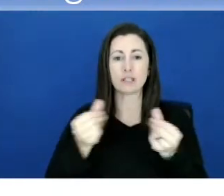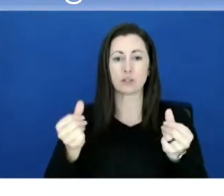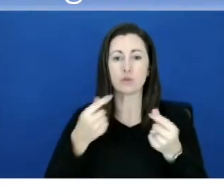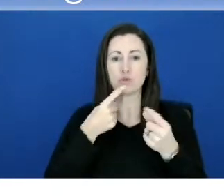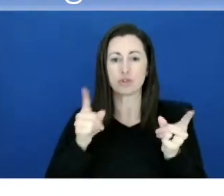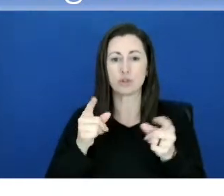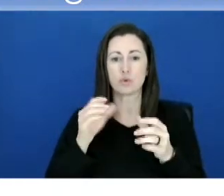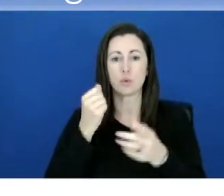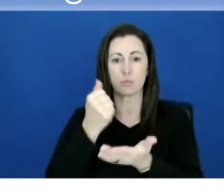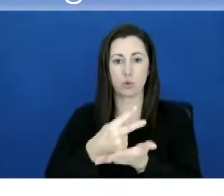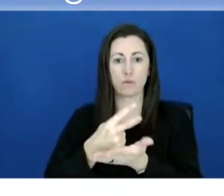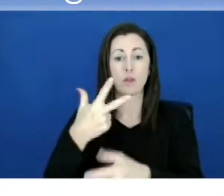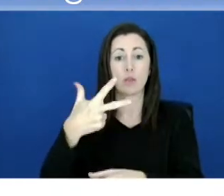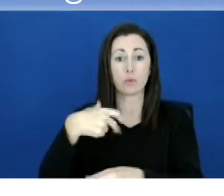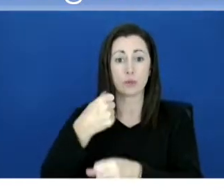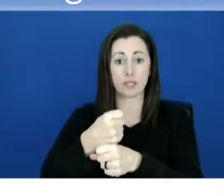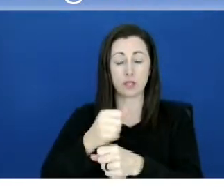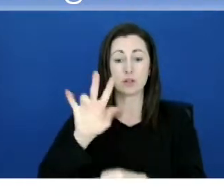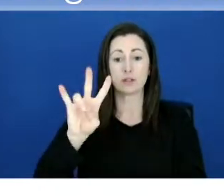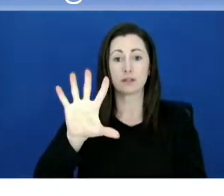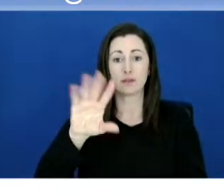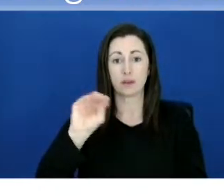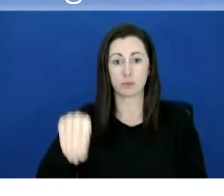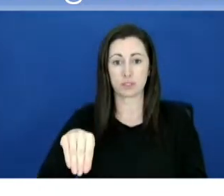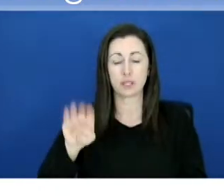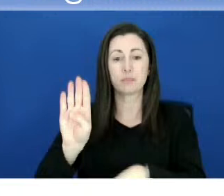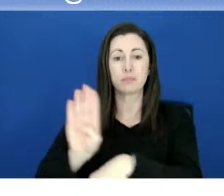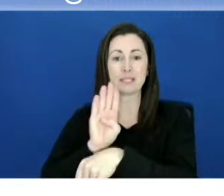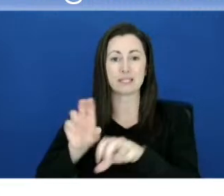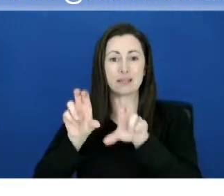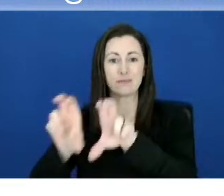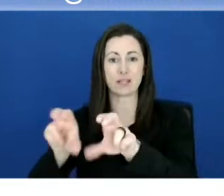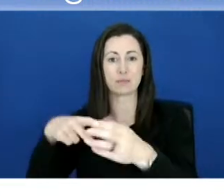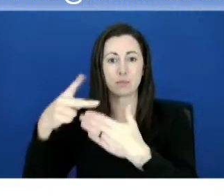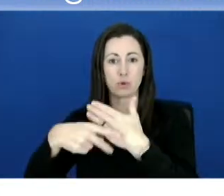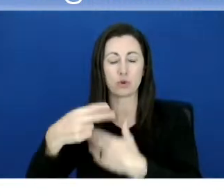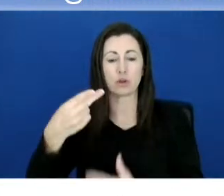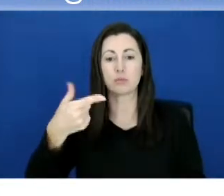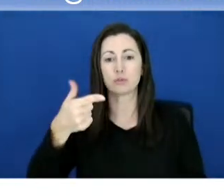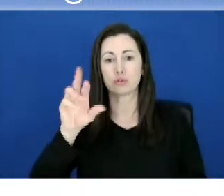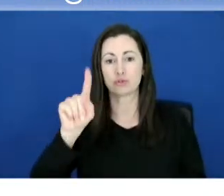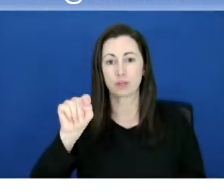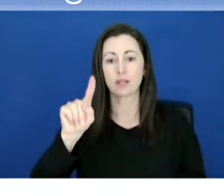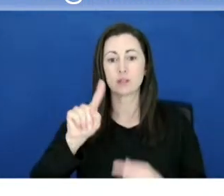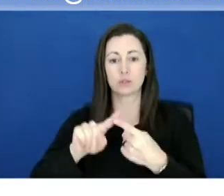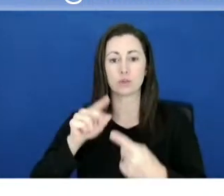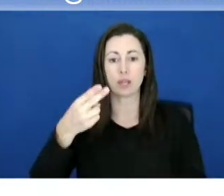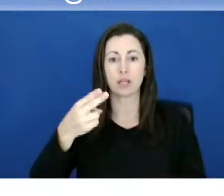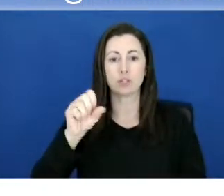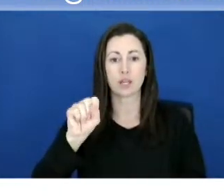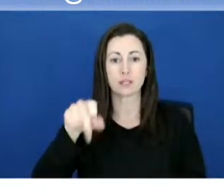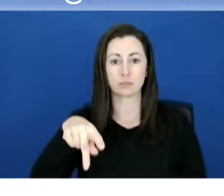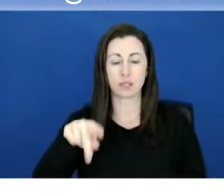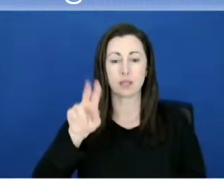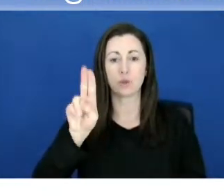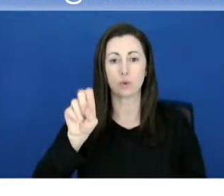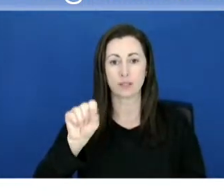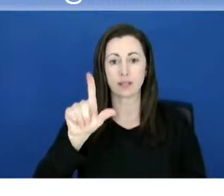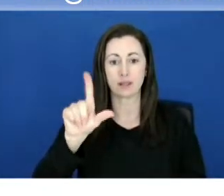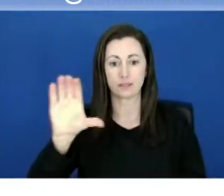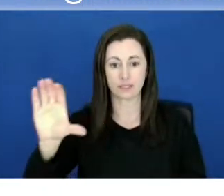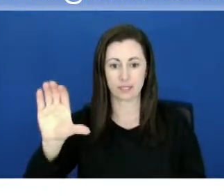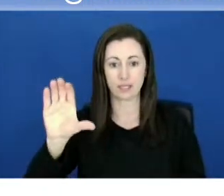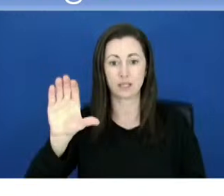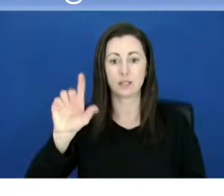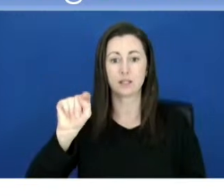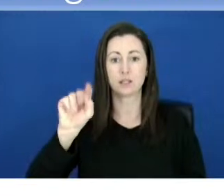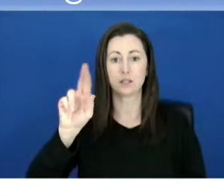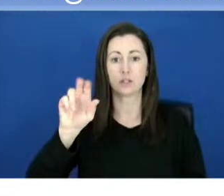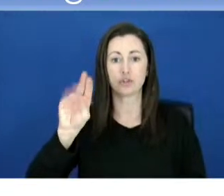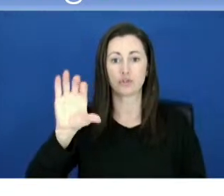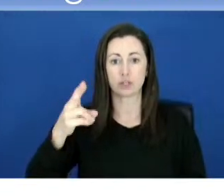VOTE AND ADOPT A RESOLUTION TO